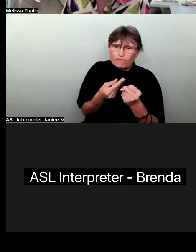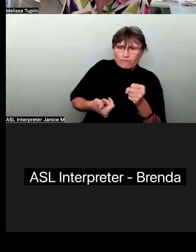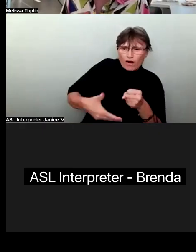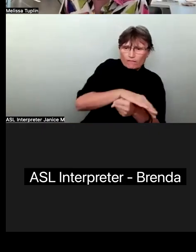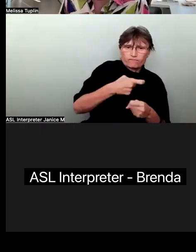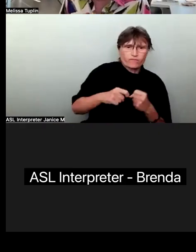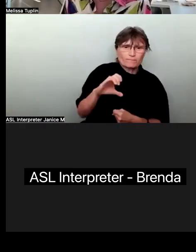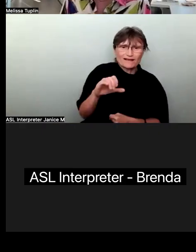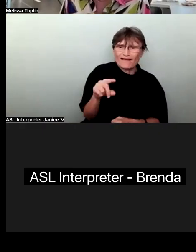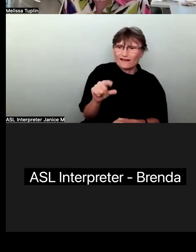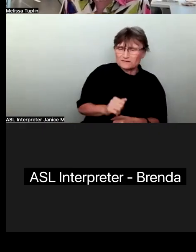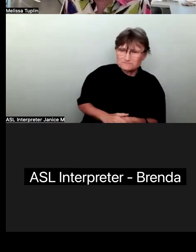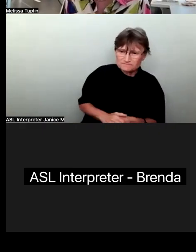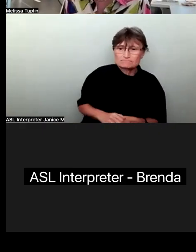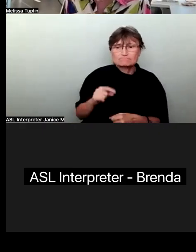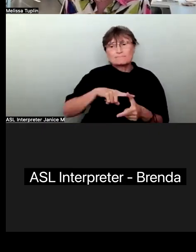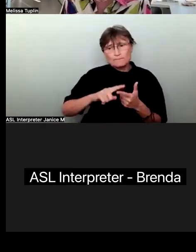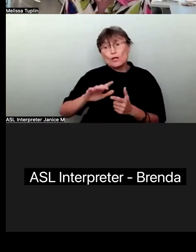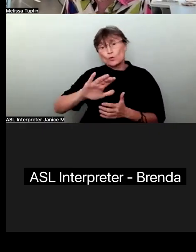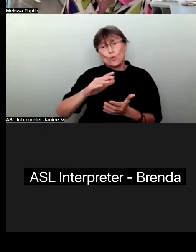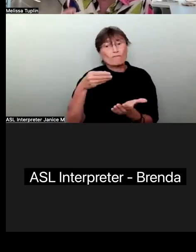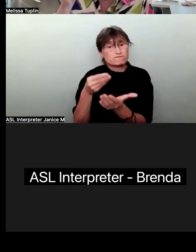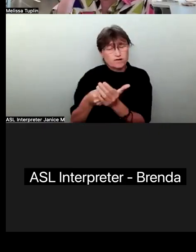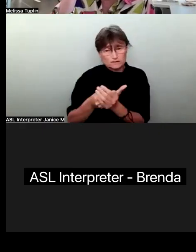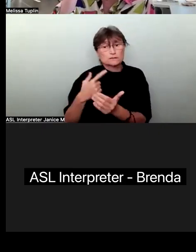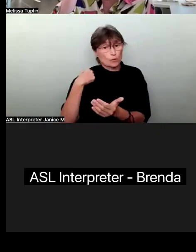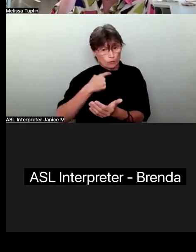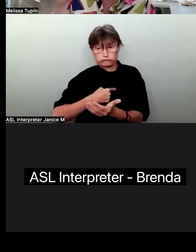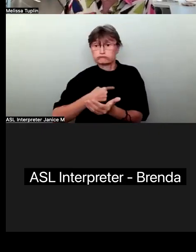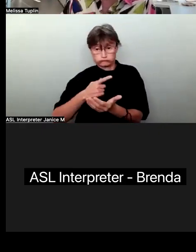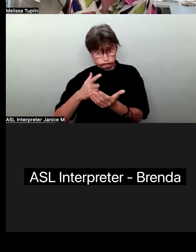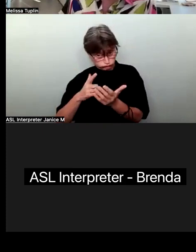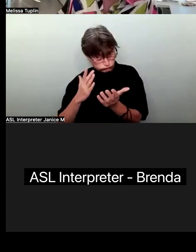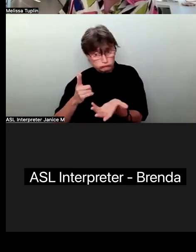if successful, will be released in February once we receive the money from the City,